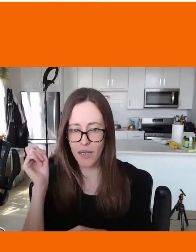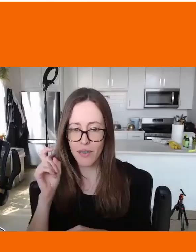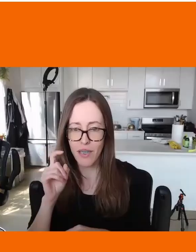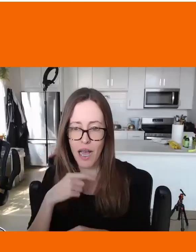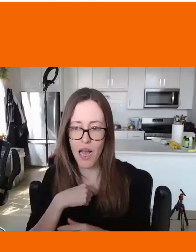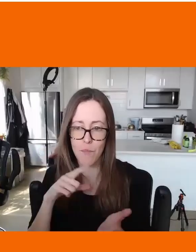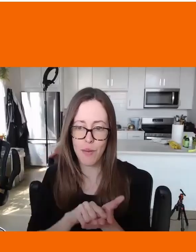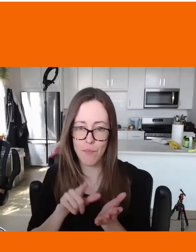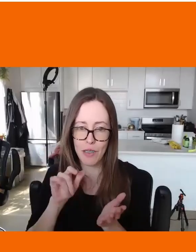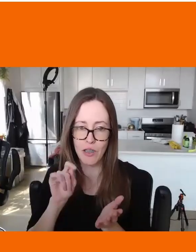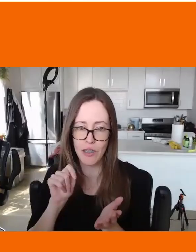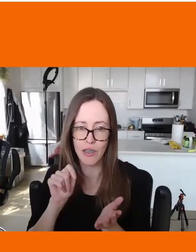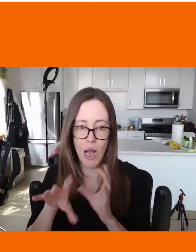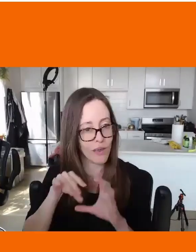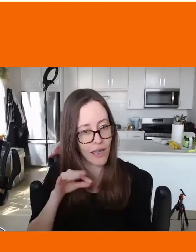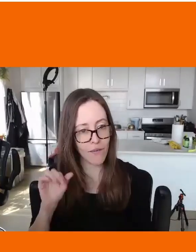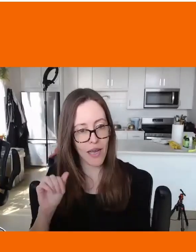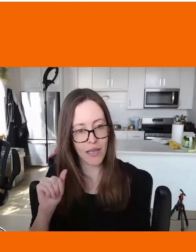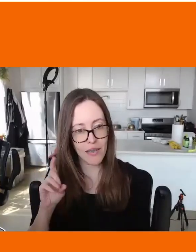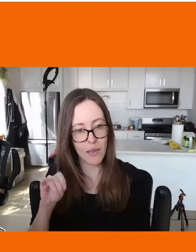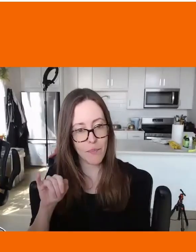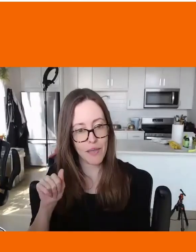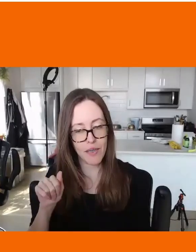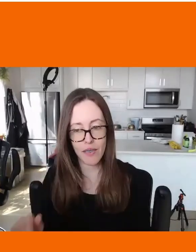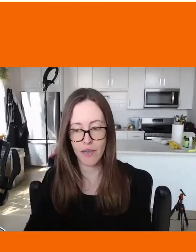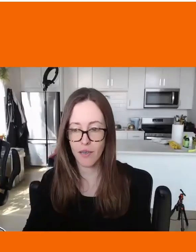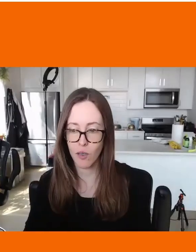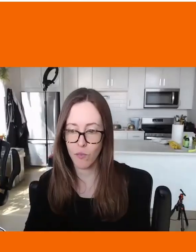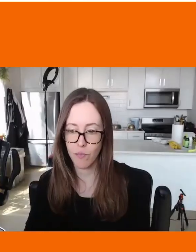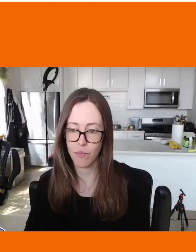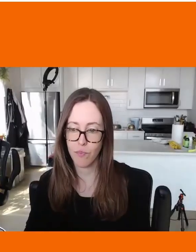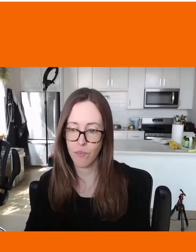That paper was unique because I published it while being outside of academia.